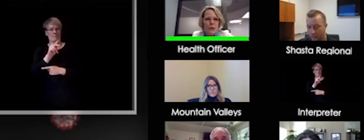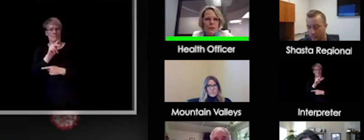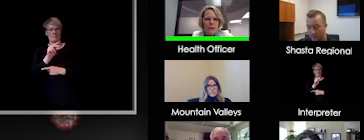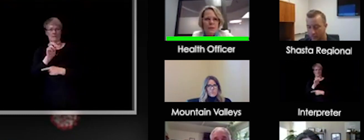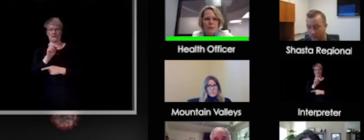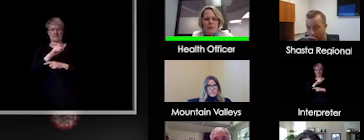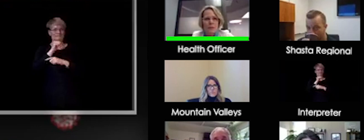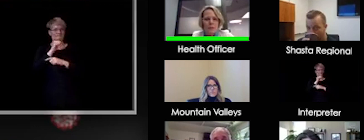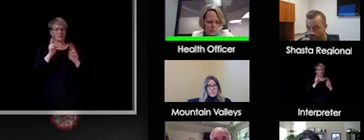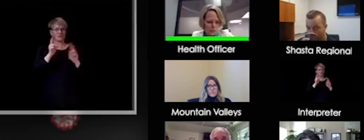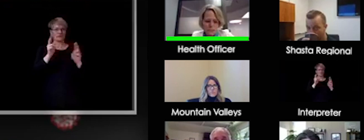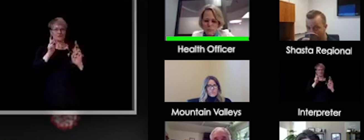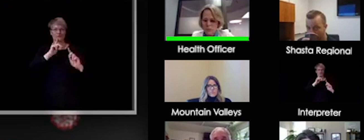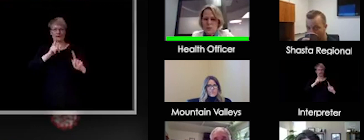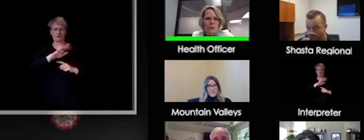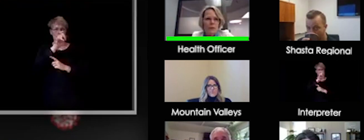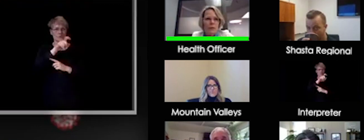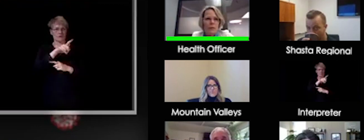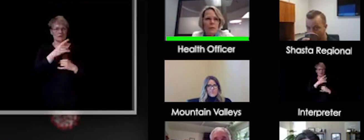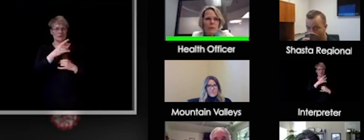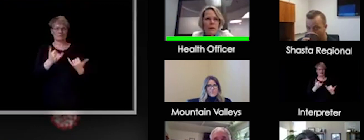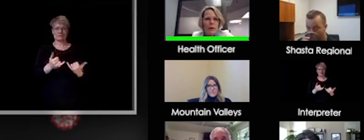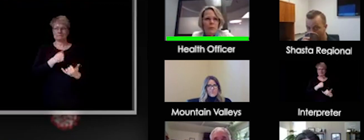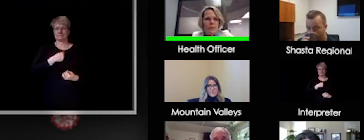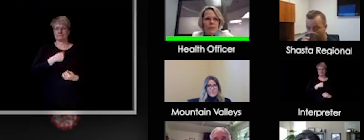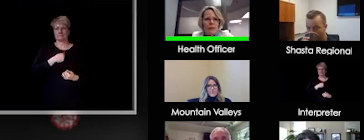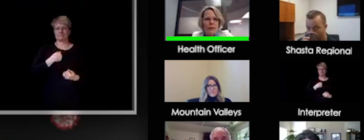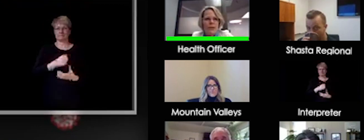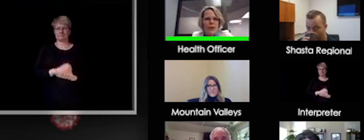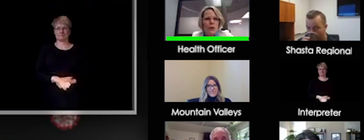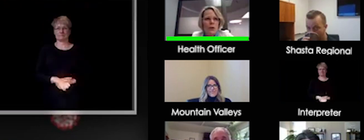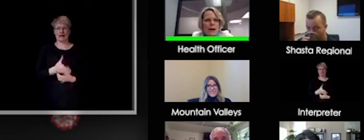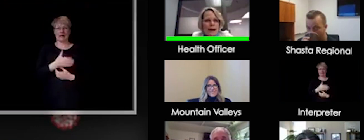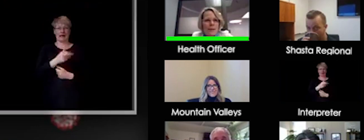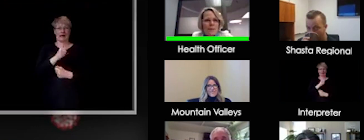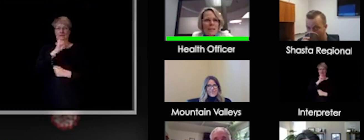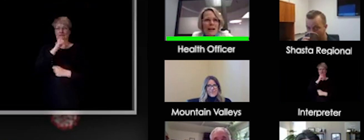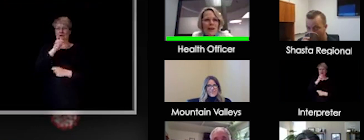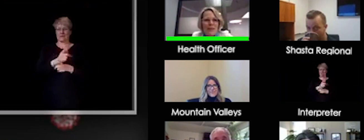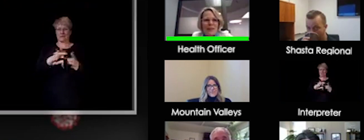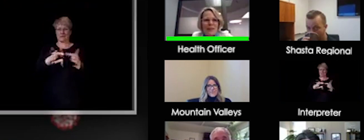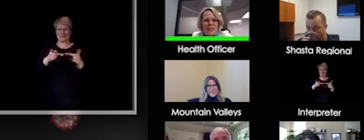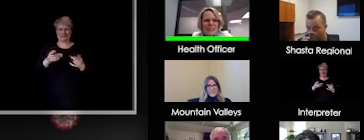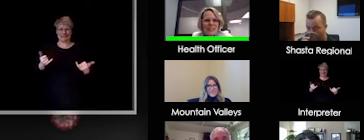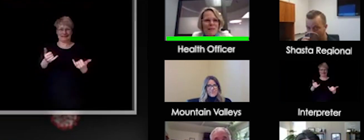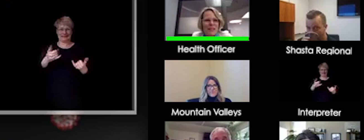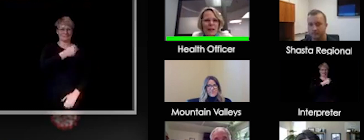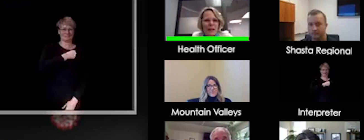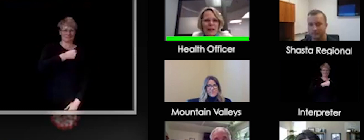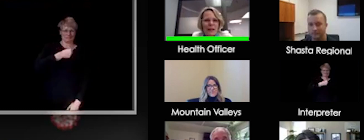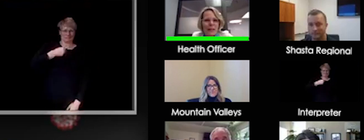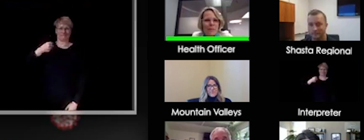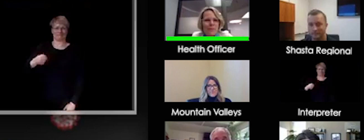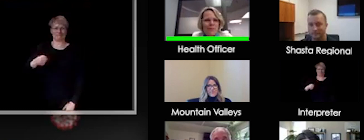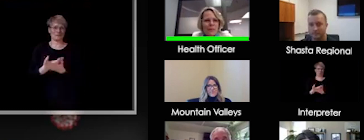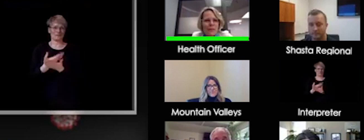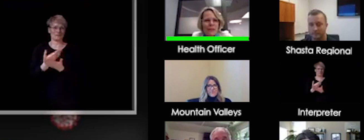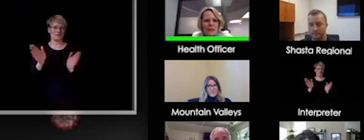with me. Plus, I’m sort of not in my right place today and don’t have all my reference